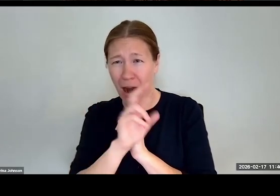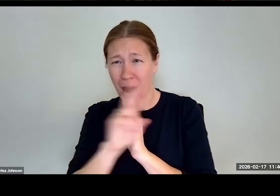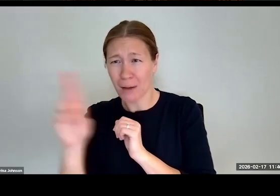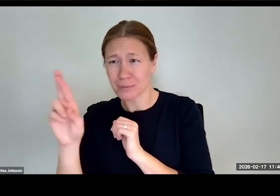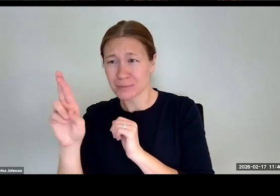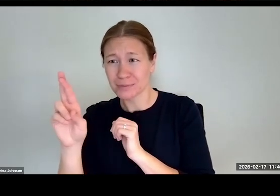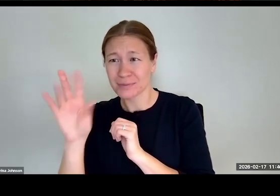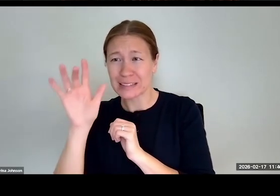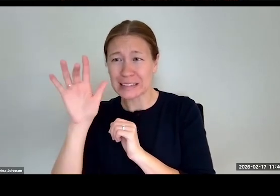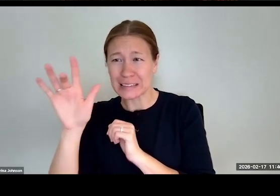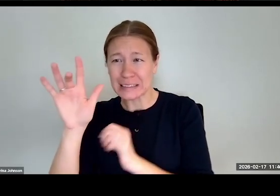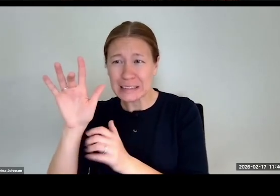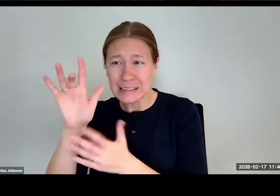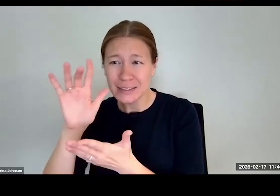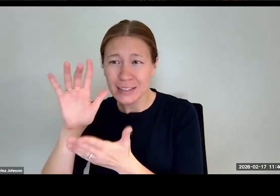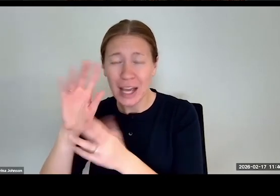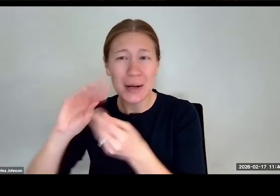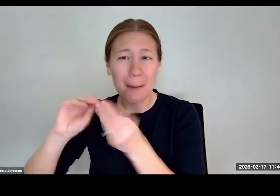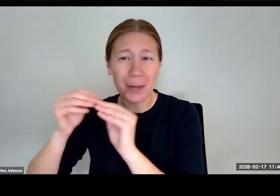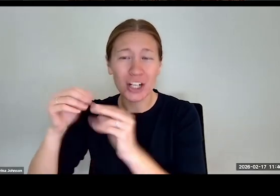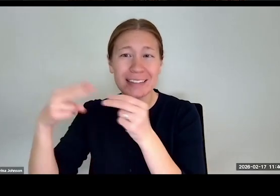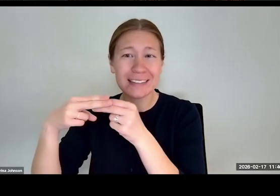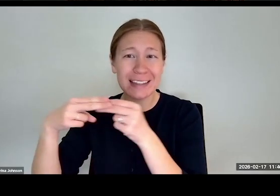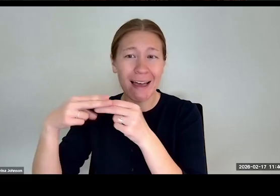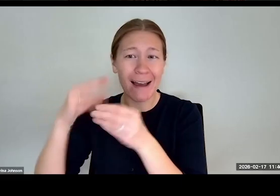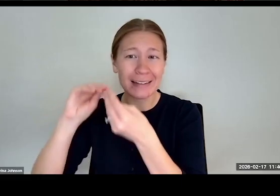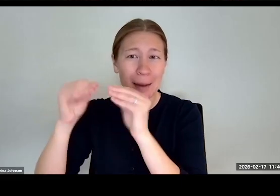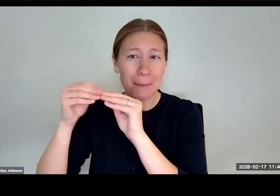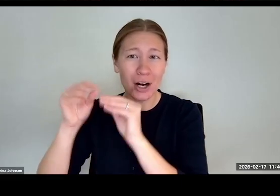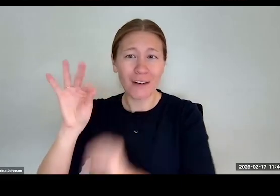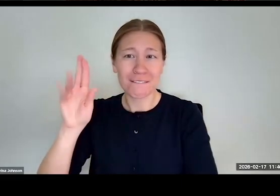I'm gonna click this, it's going to open up our header and footer dialogue box